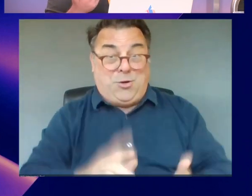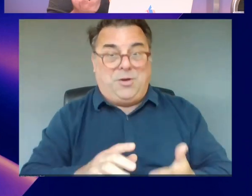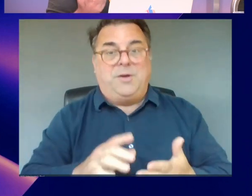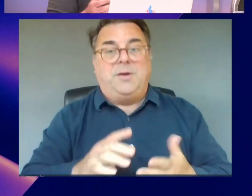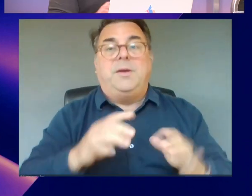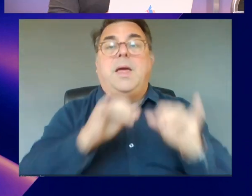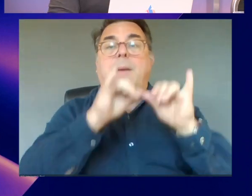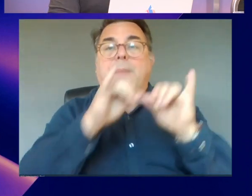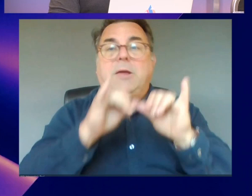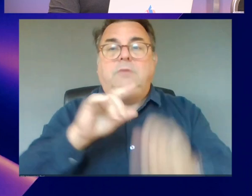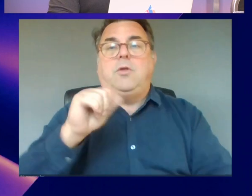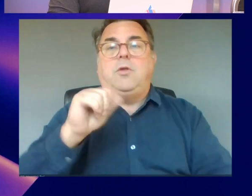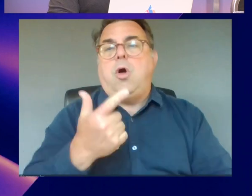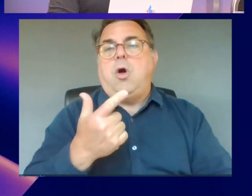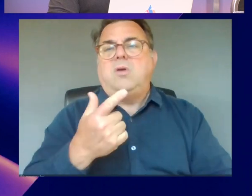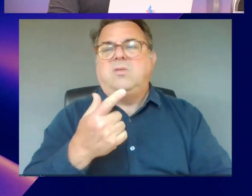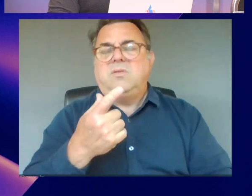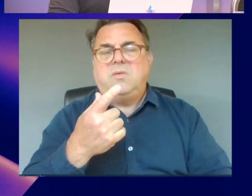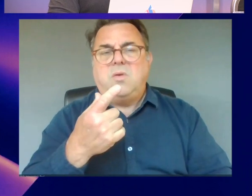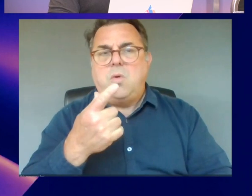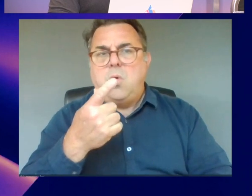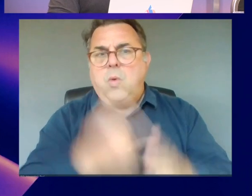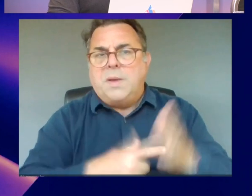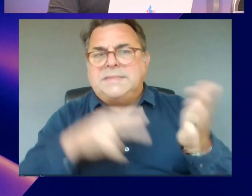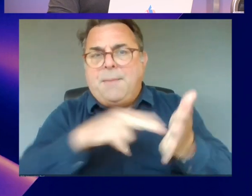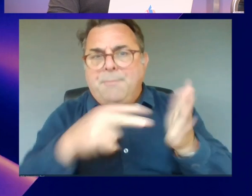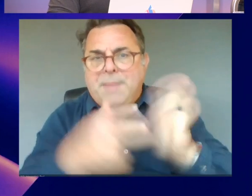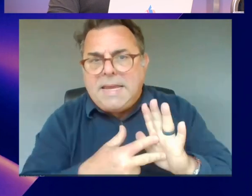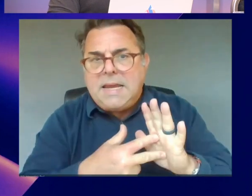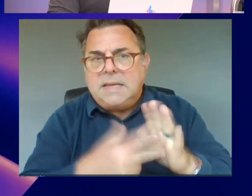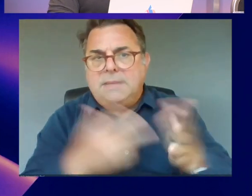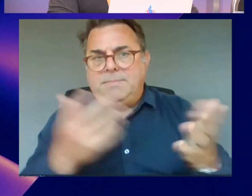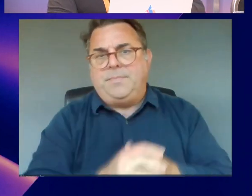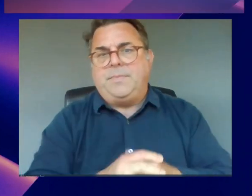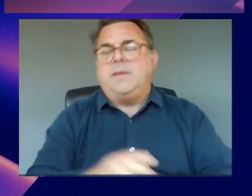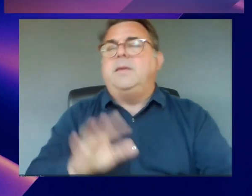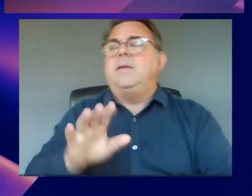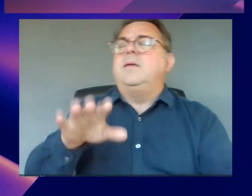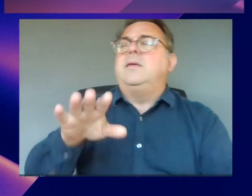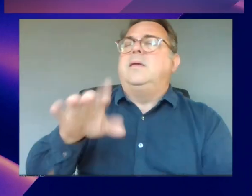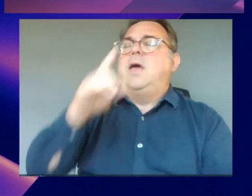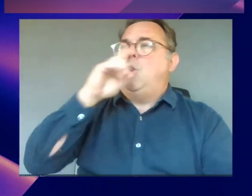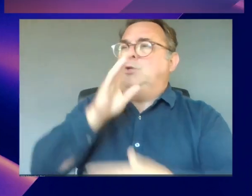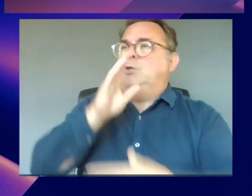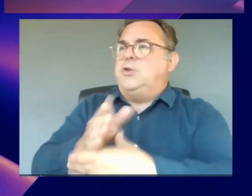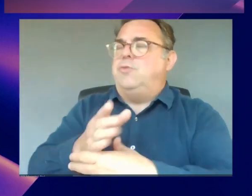and what are those things telling us about this insight? What is this insight? If I could interrupt real quick. One of the things that stood out to me